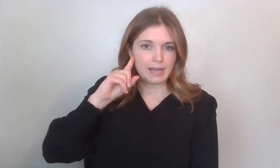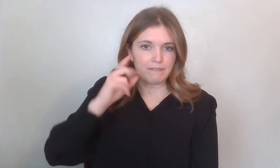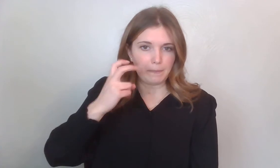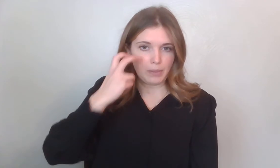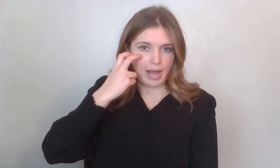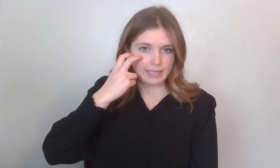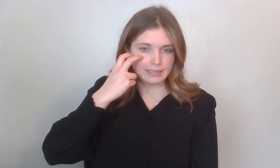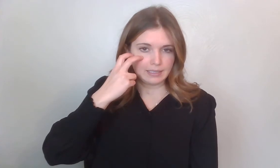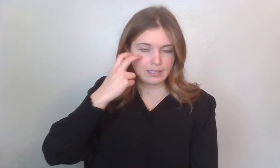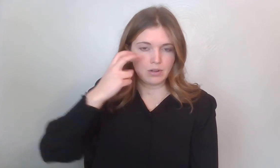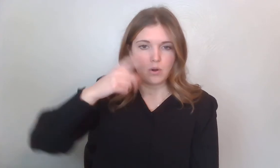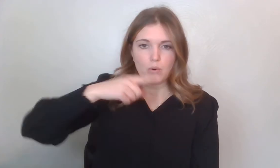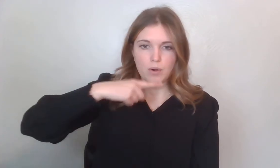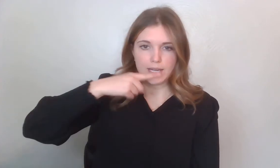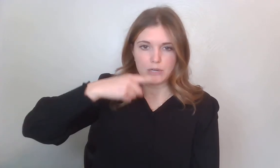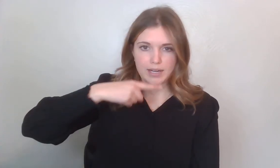DEAFBLIND or HEARING